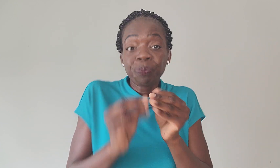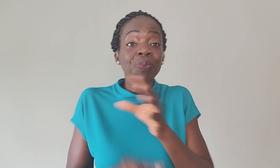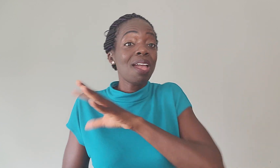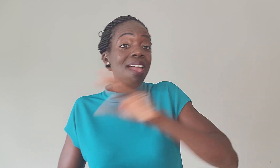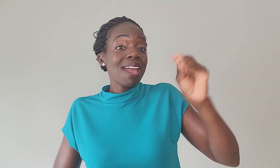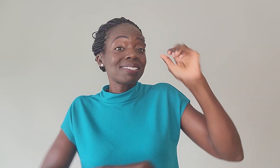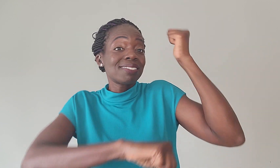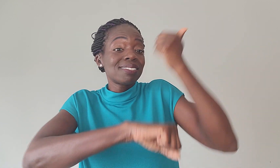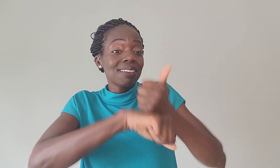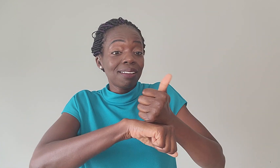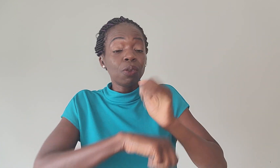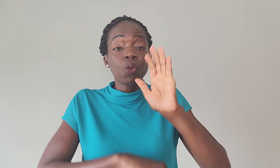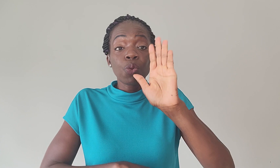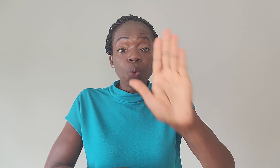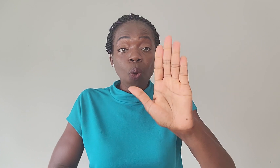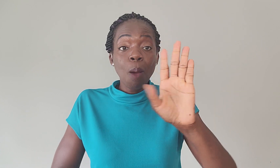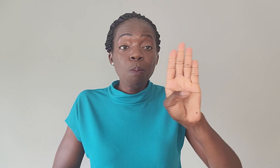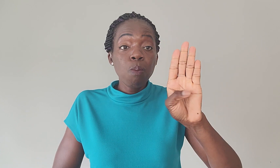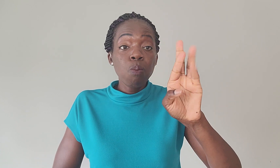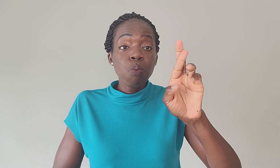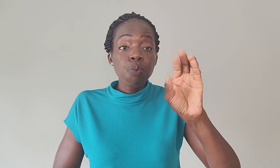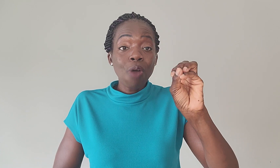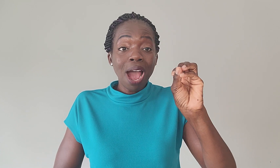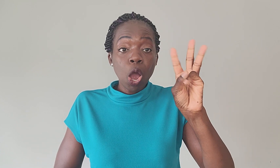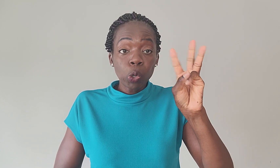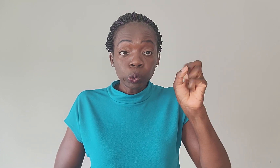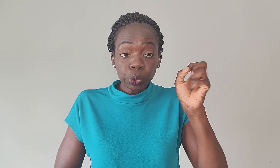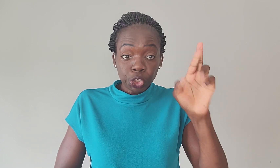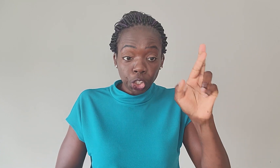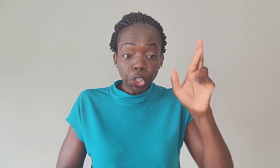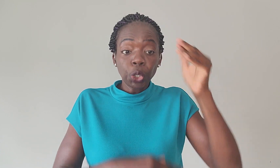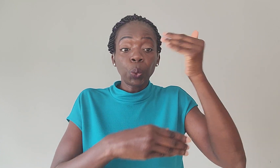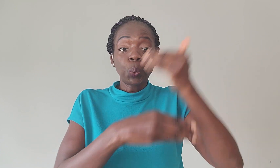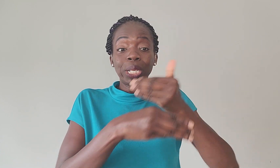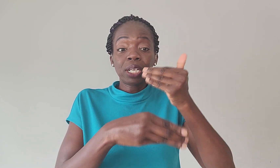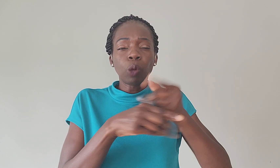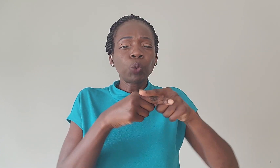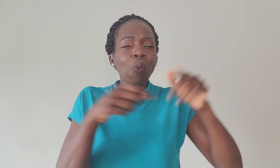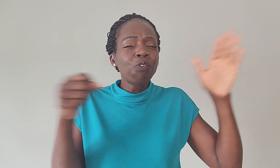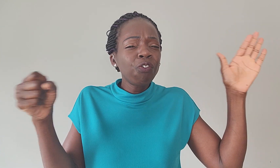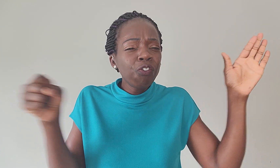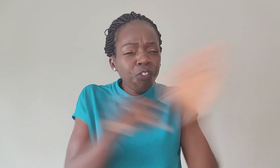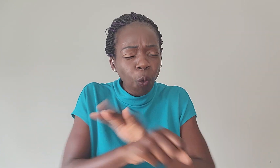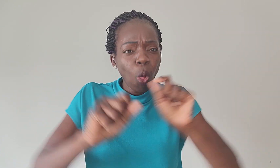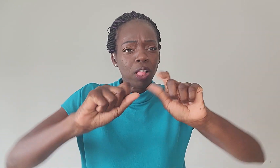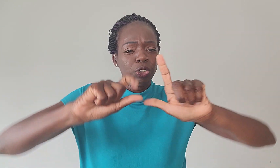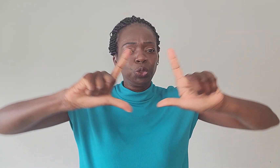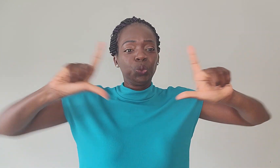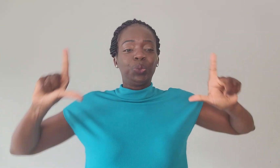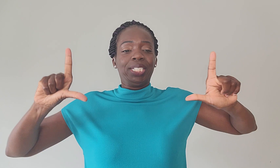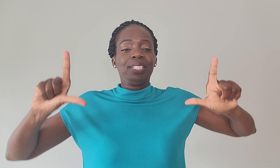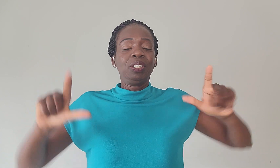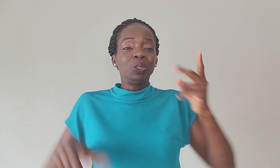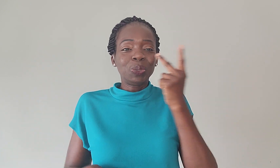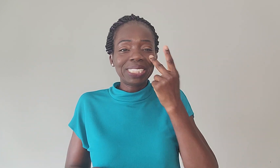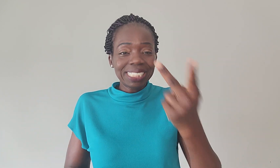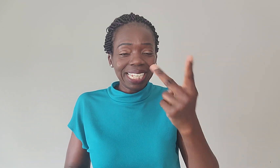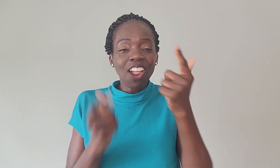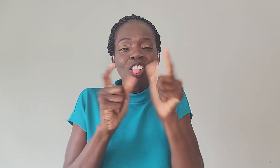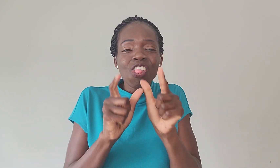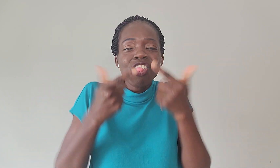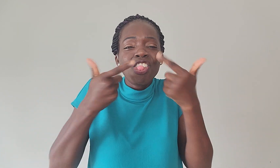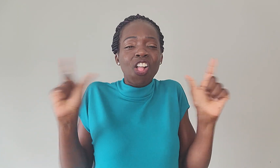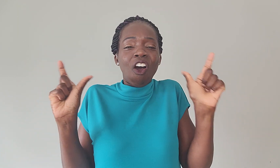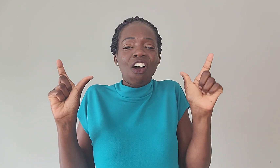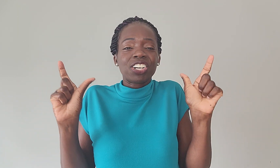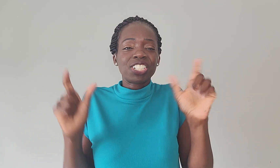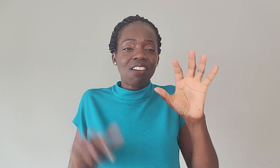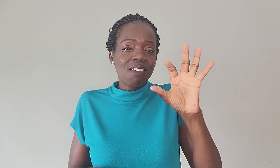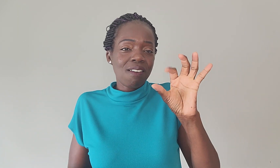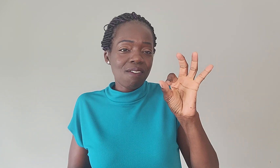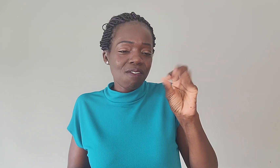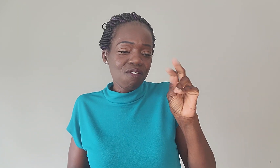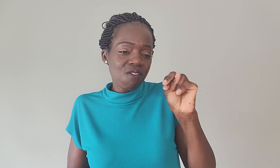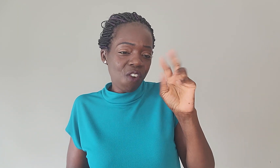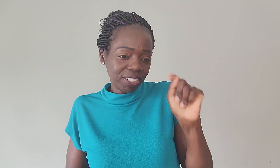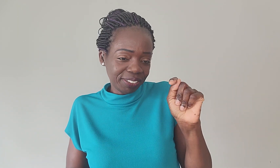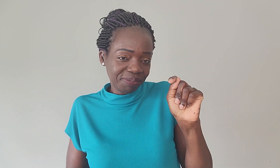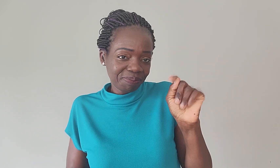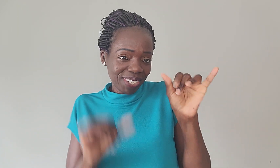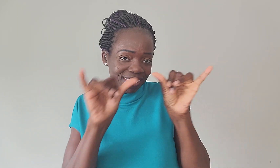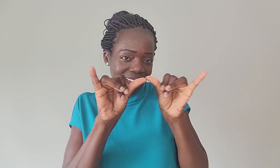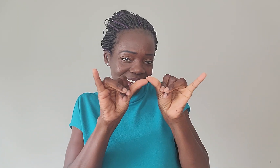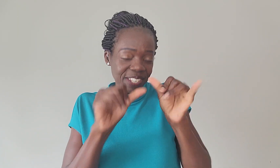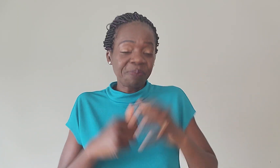and that you set the browser window to full screen to allow for larger font sizes.